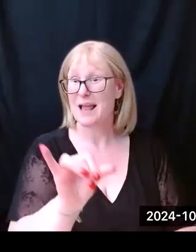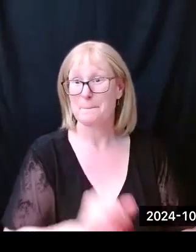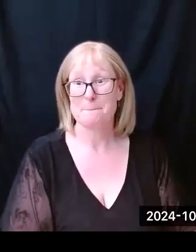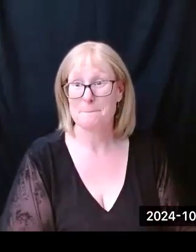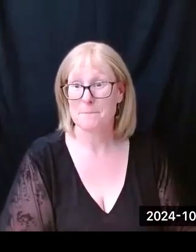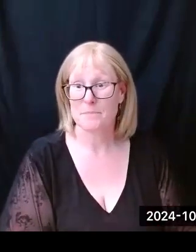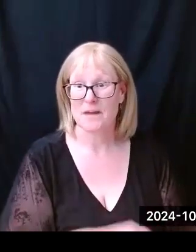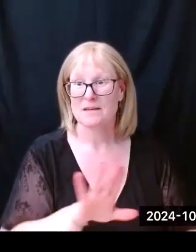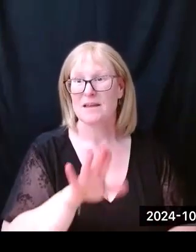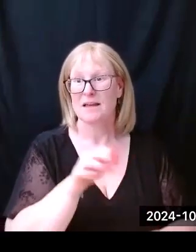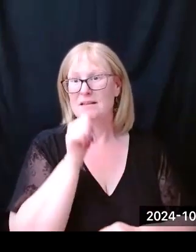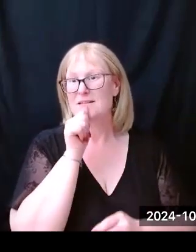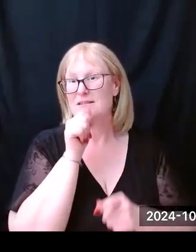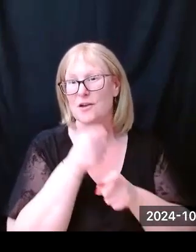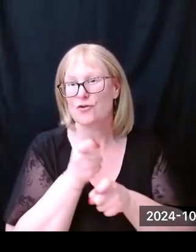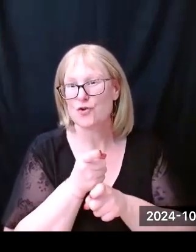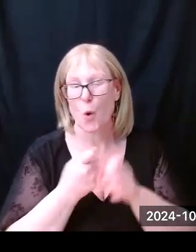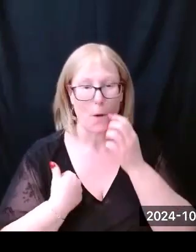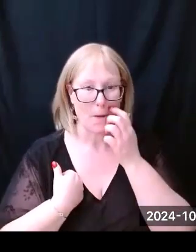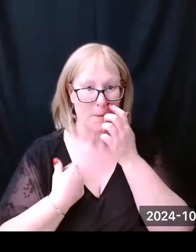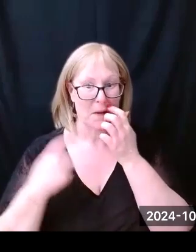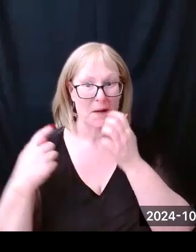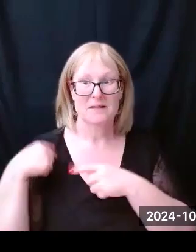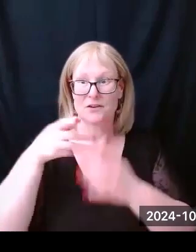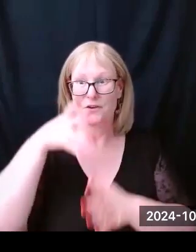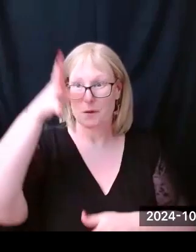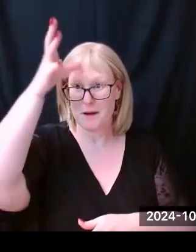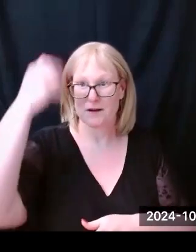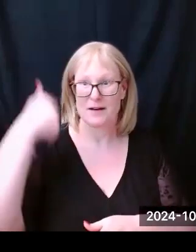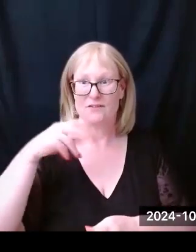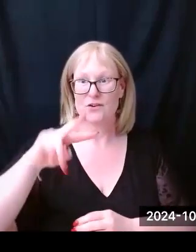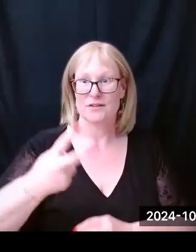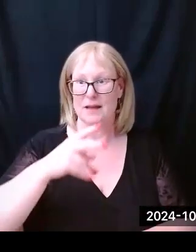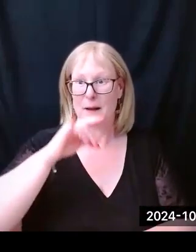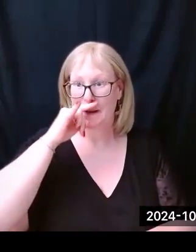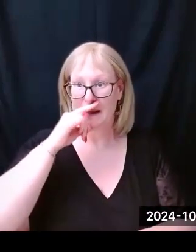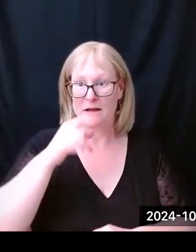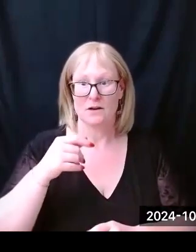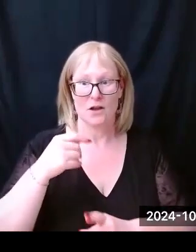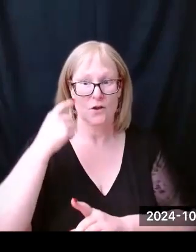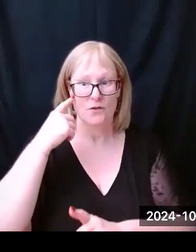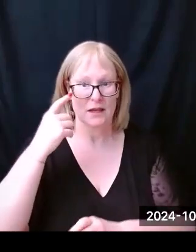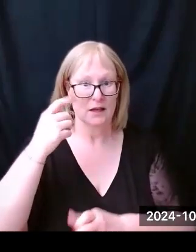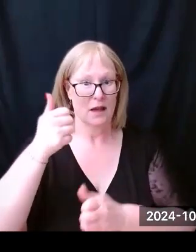That until you're a parent and have your second kid, you're like every child and every baby is the same.